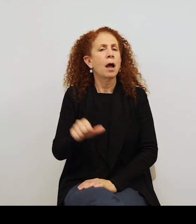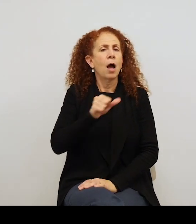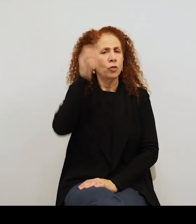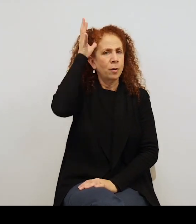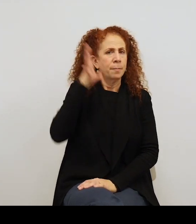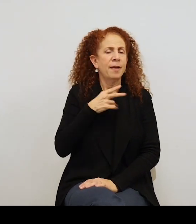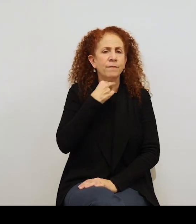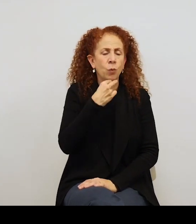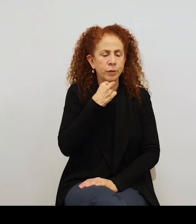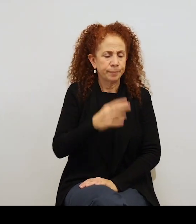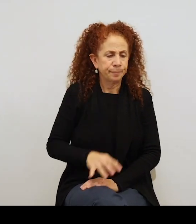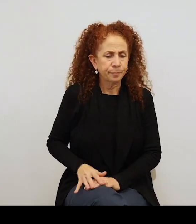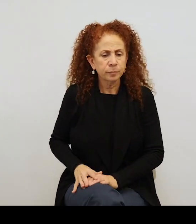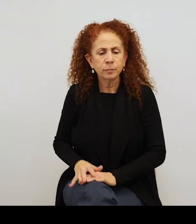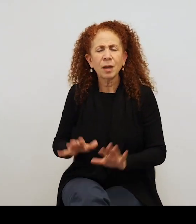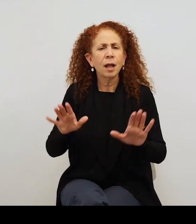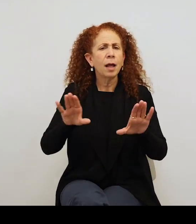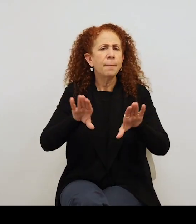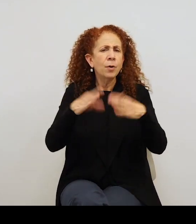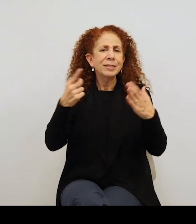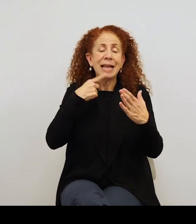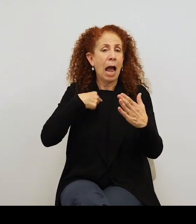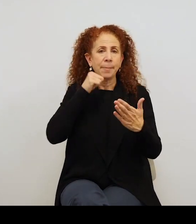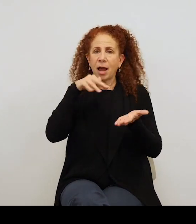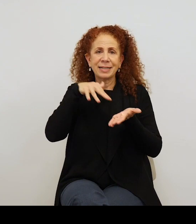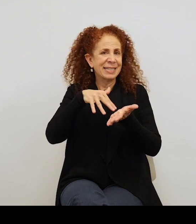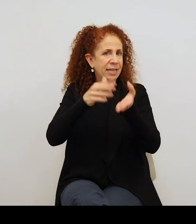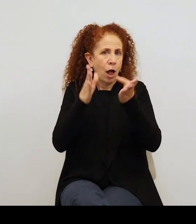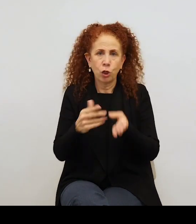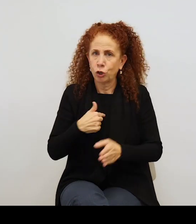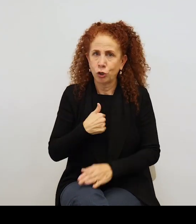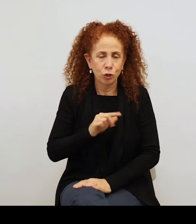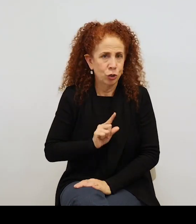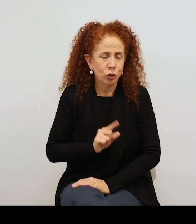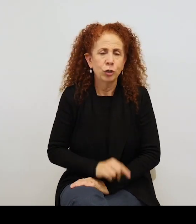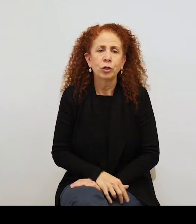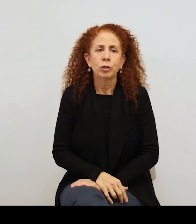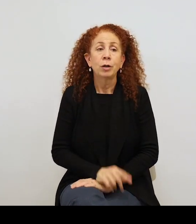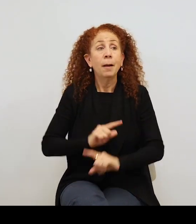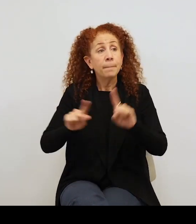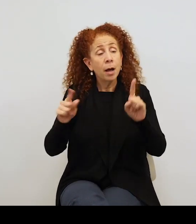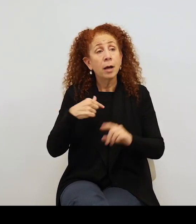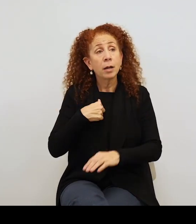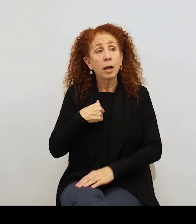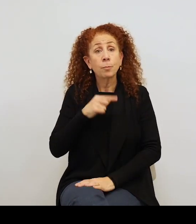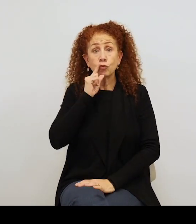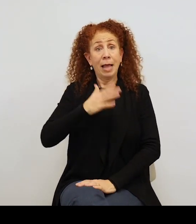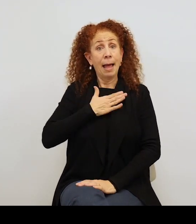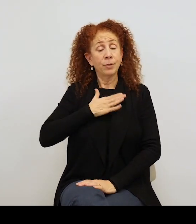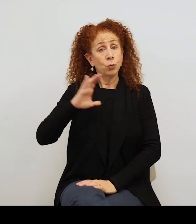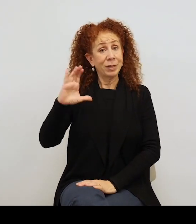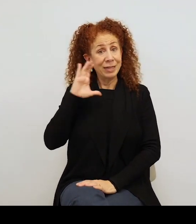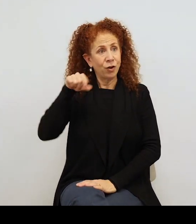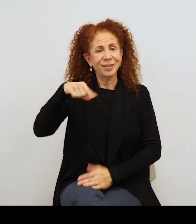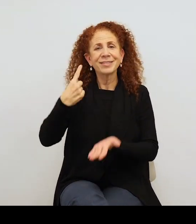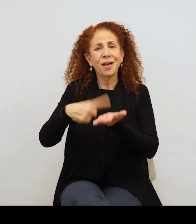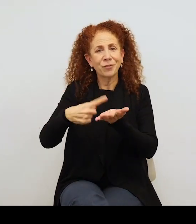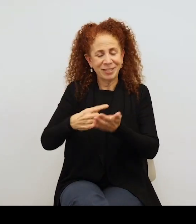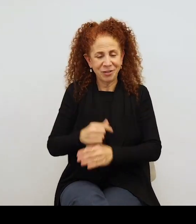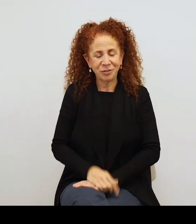I'm going to start by saying I'm not a scholar at all, but I'm really glad to hear this conversation.